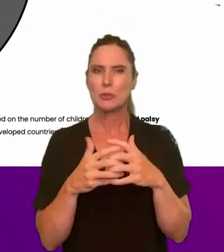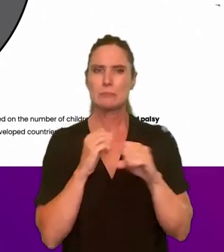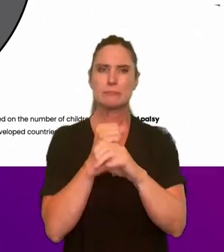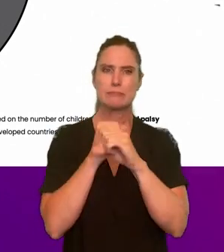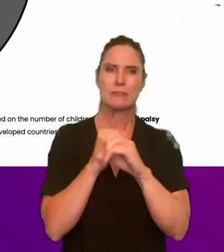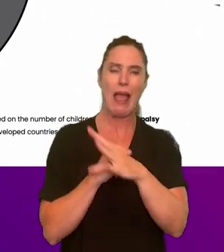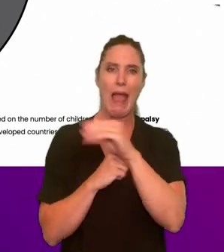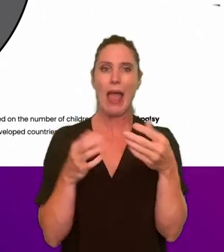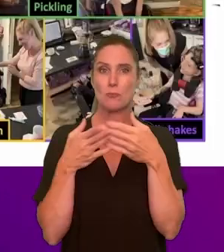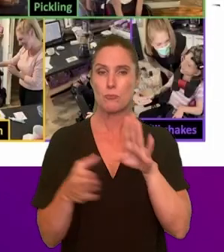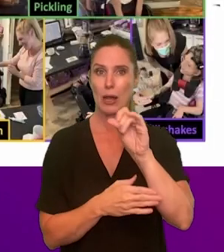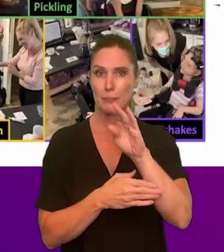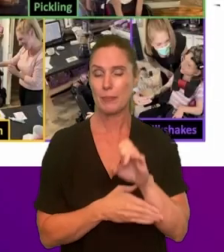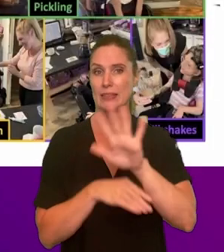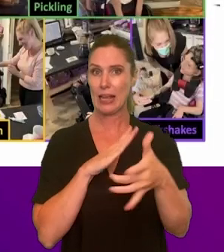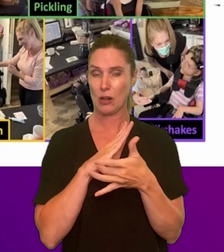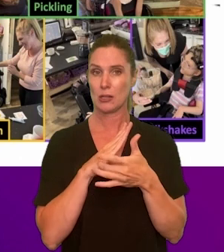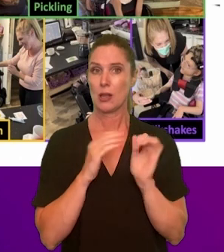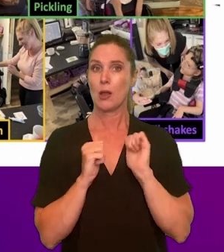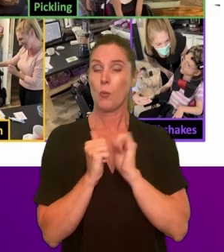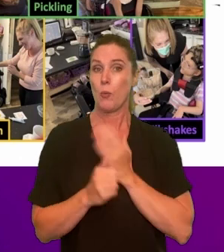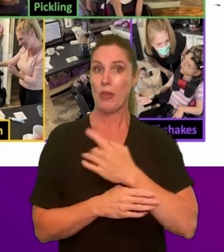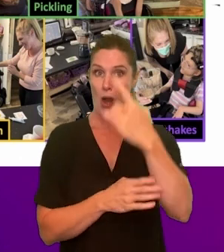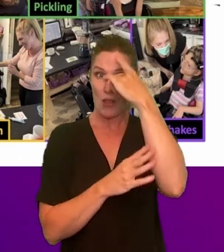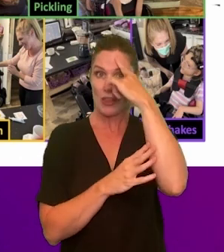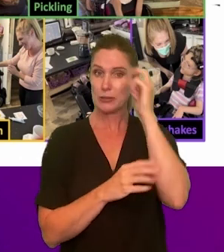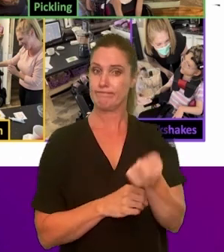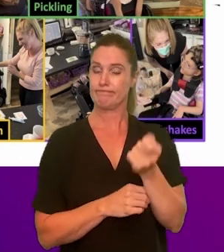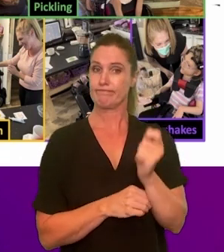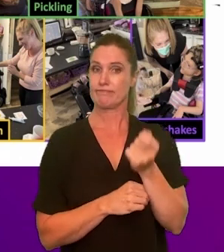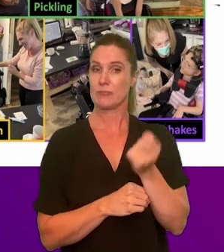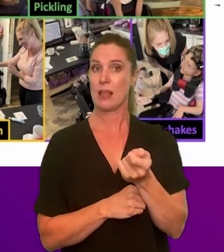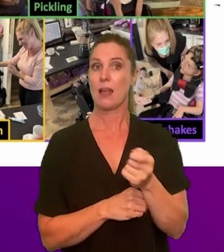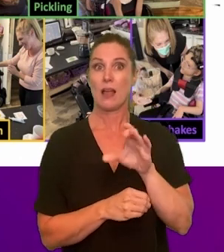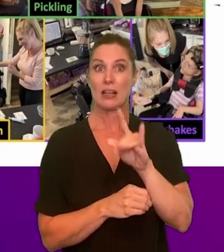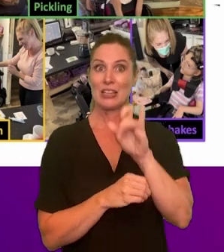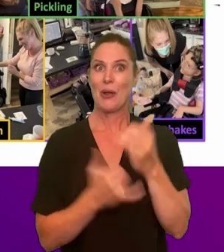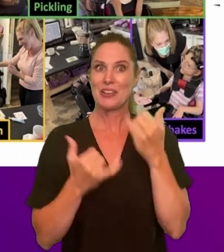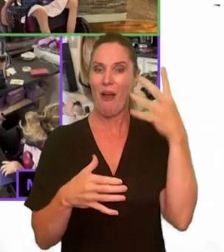With our Think2Switch technology, Claire is actively participating in activities that were once impossible,